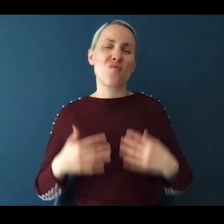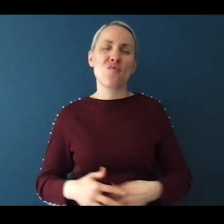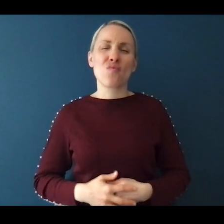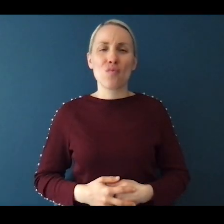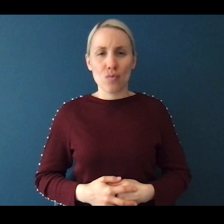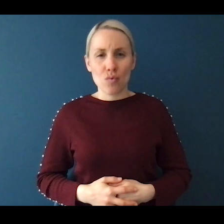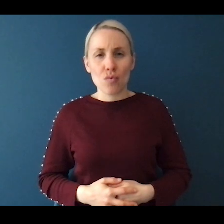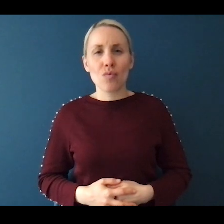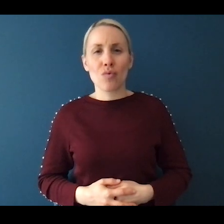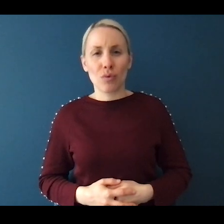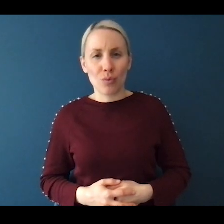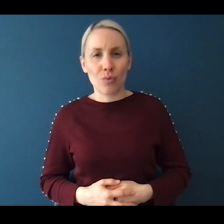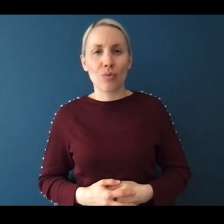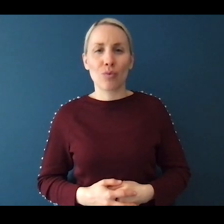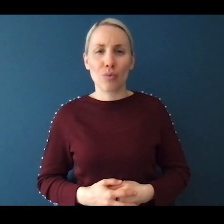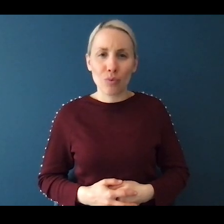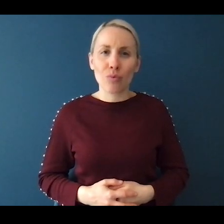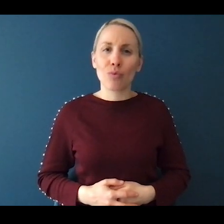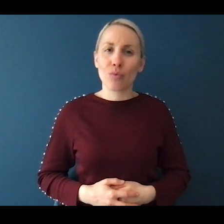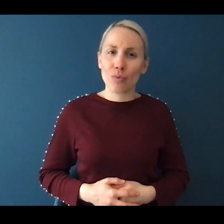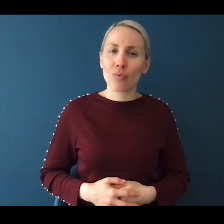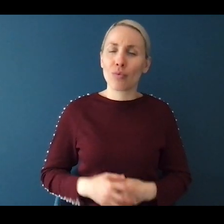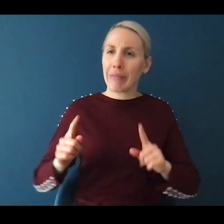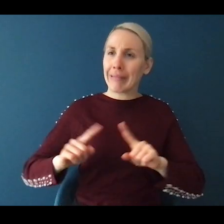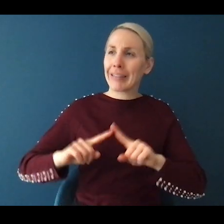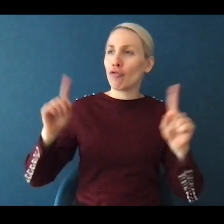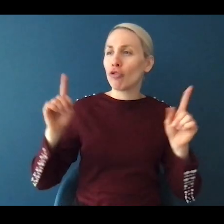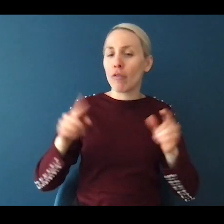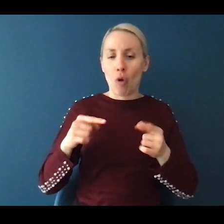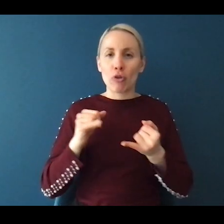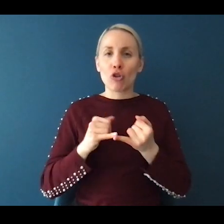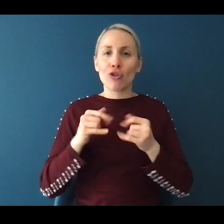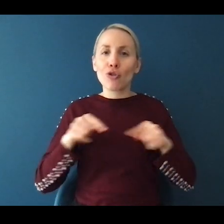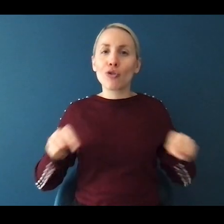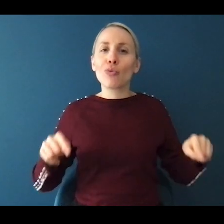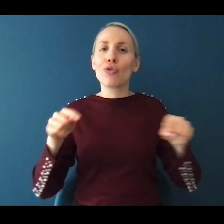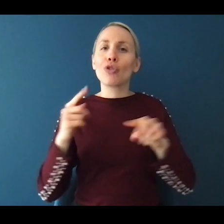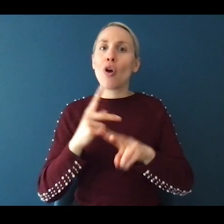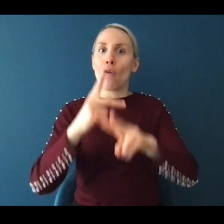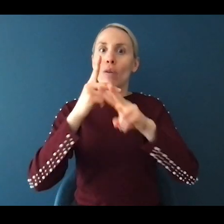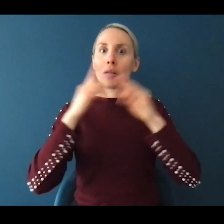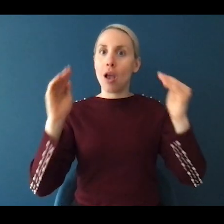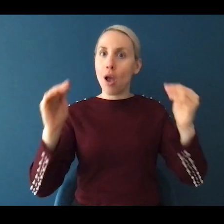actual exhibition space it was amazing it was just like having I don't know a studio